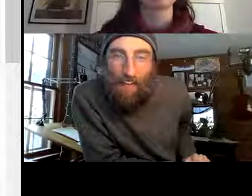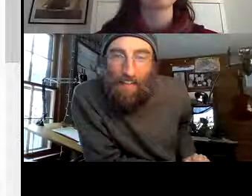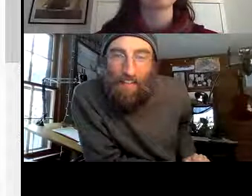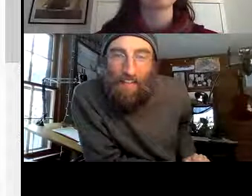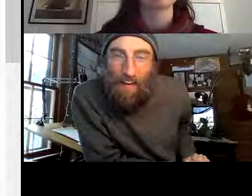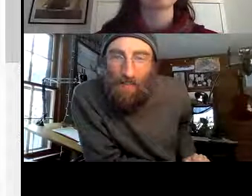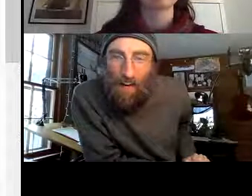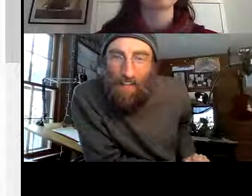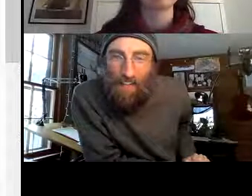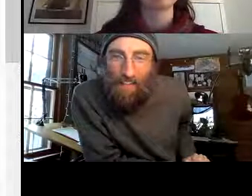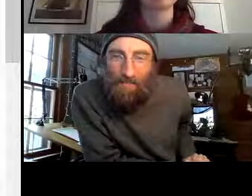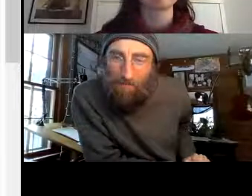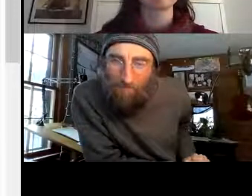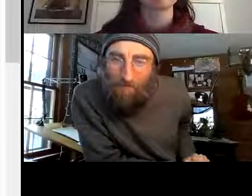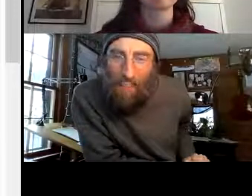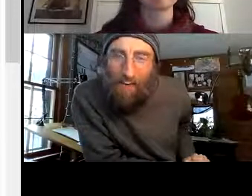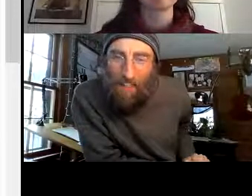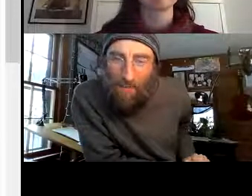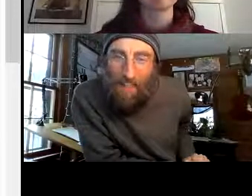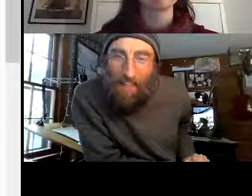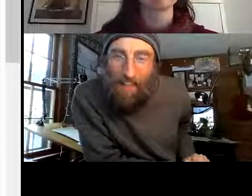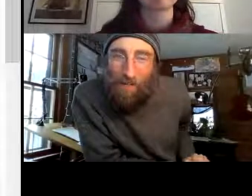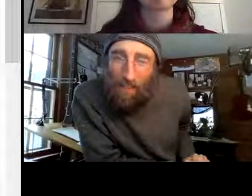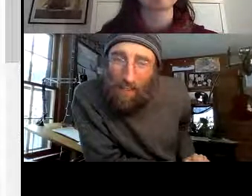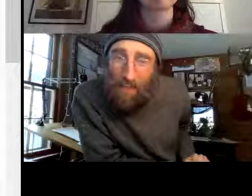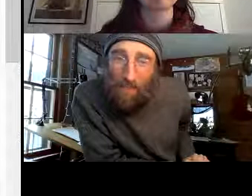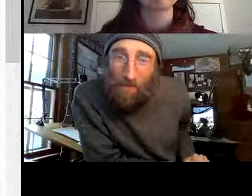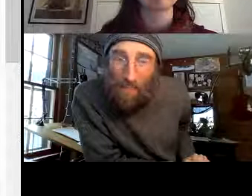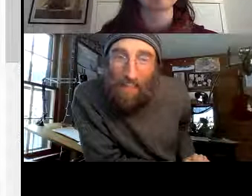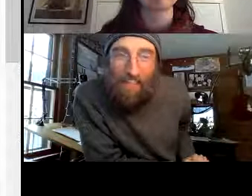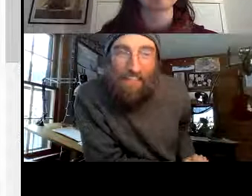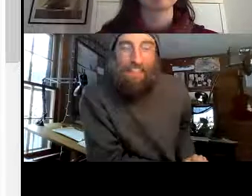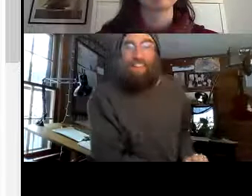his handwriting is characteristic but easy to read."